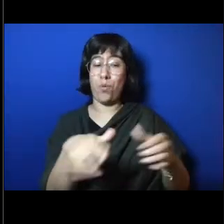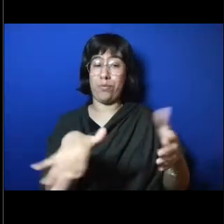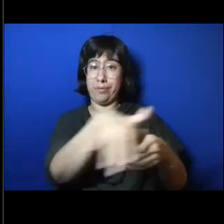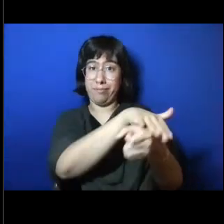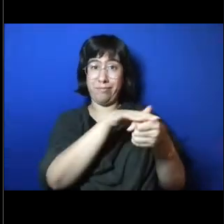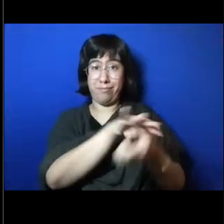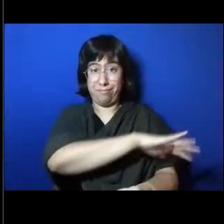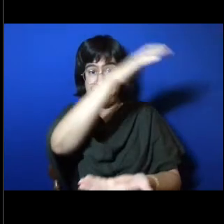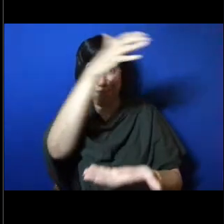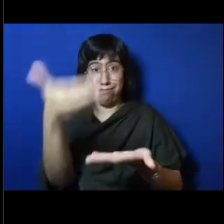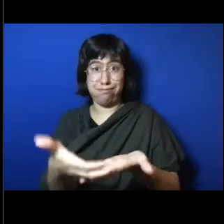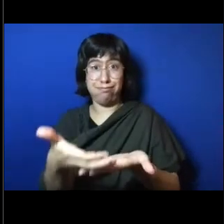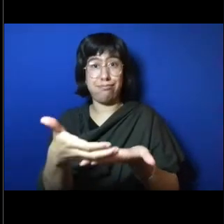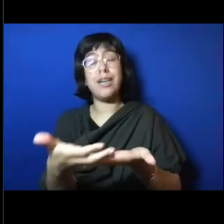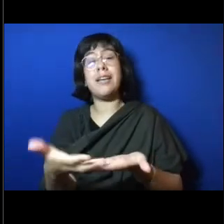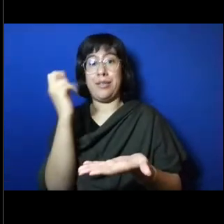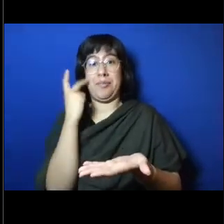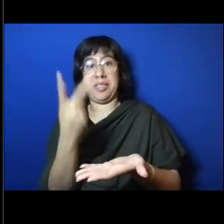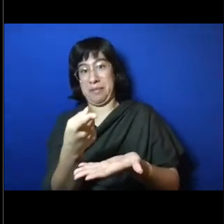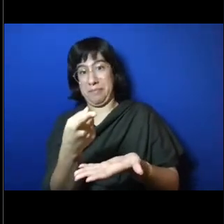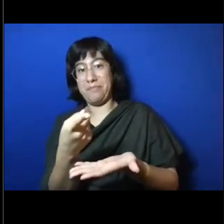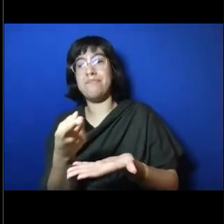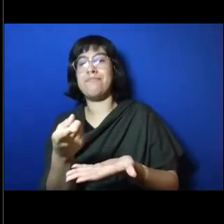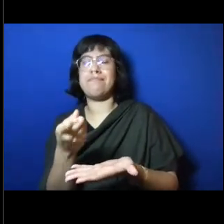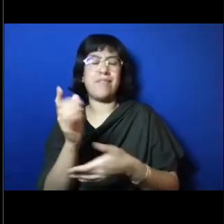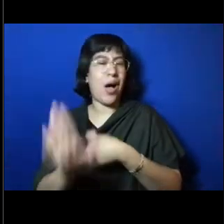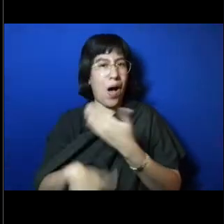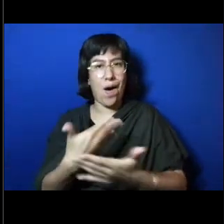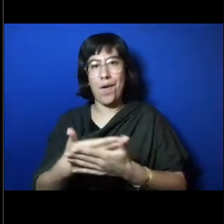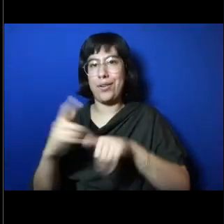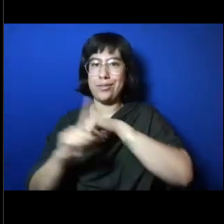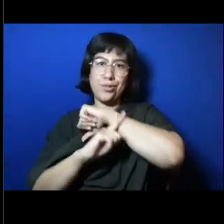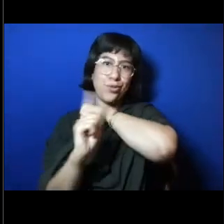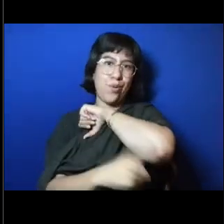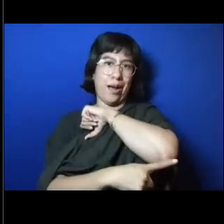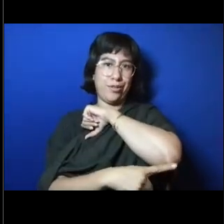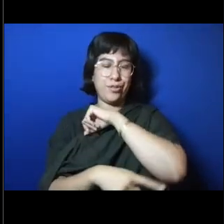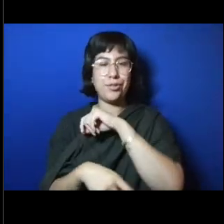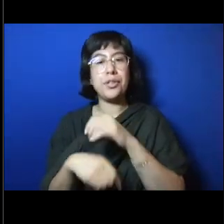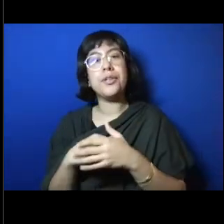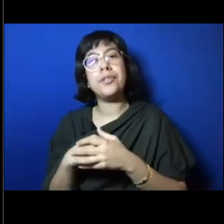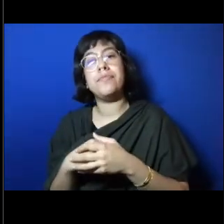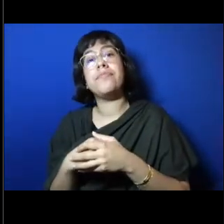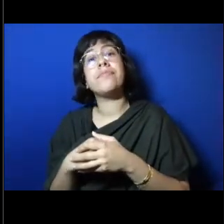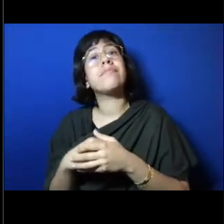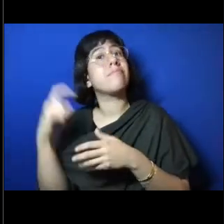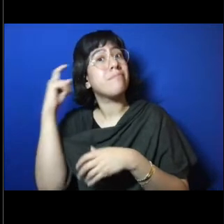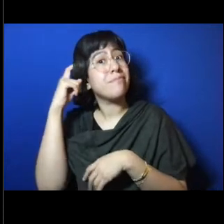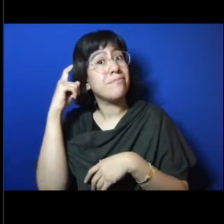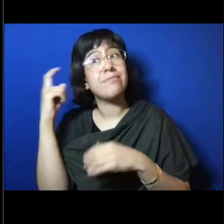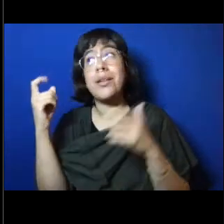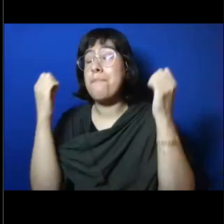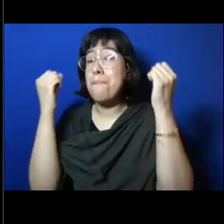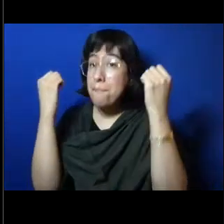because they ate so many of them. Now and keeping in mind that they did this for thousands of years on the Island